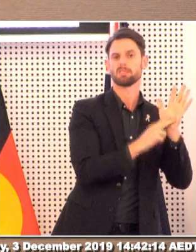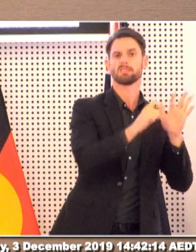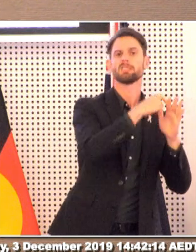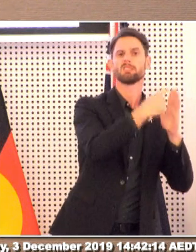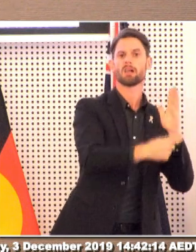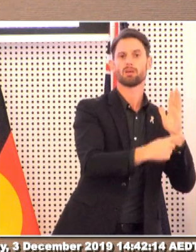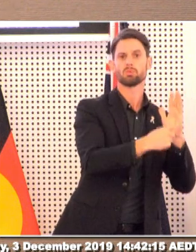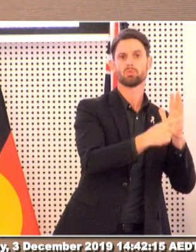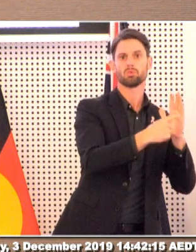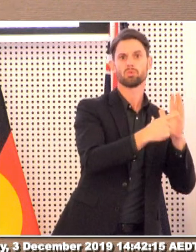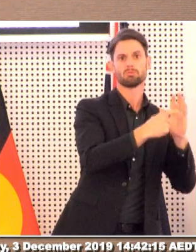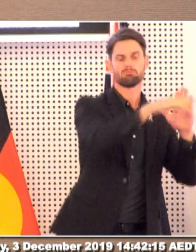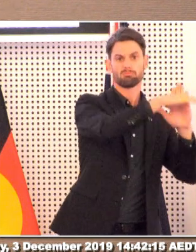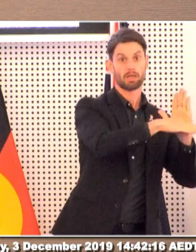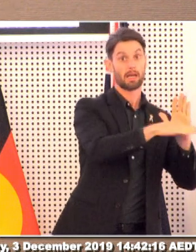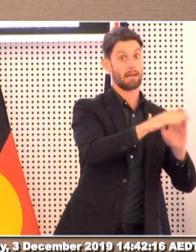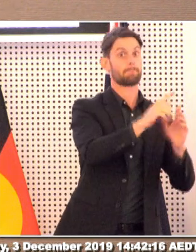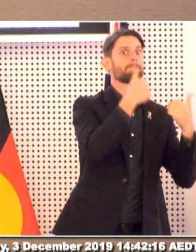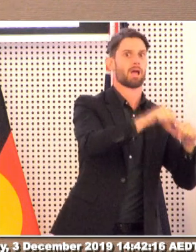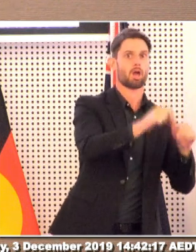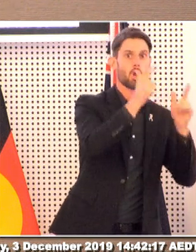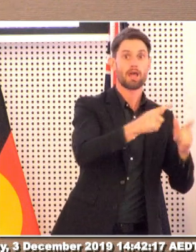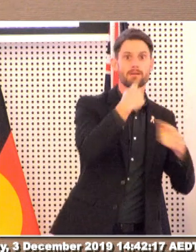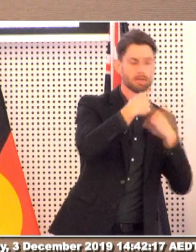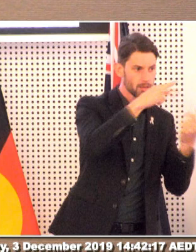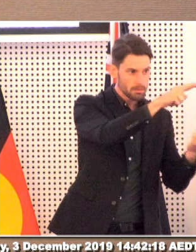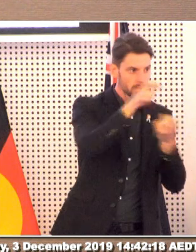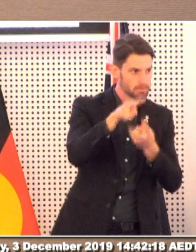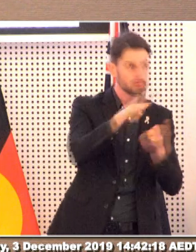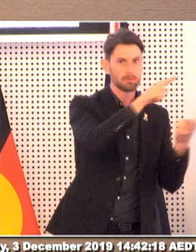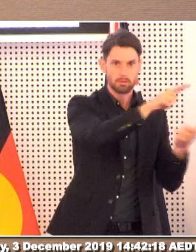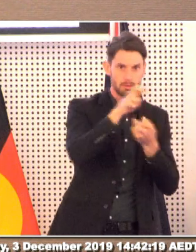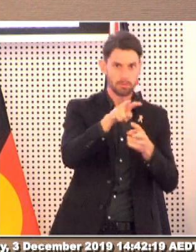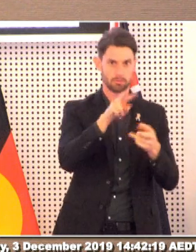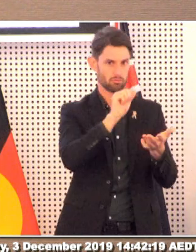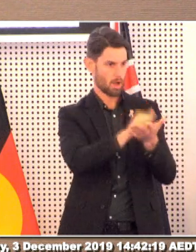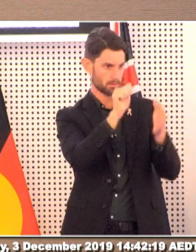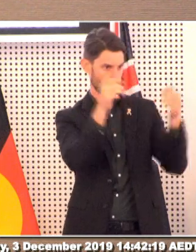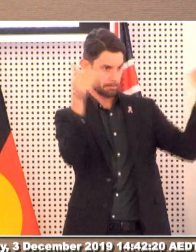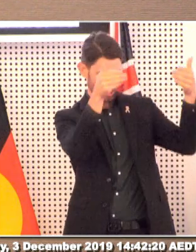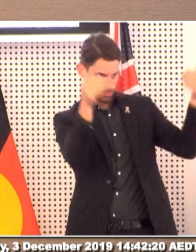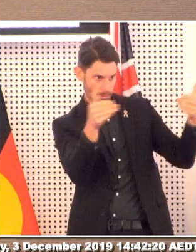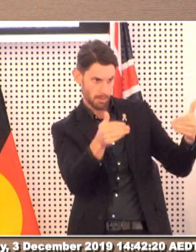legislation in Australia that is really compliant with the UN Convention. And that’s - - -